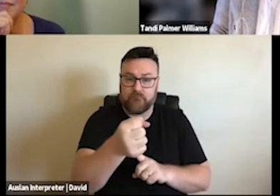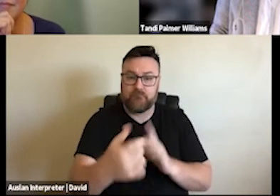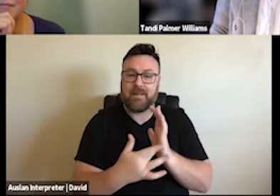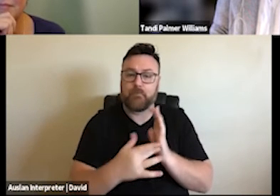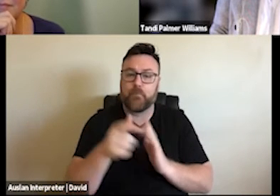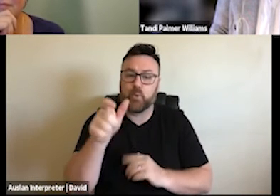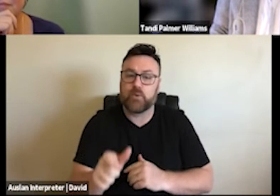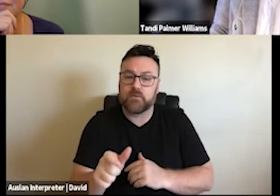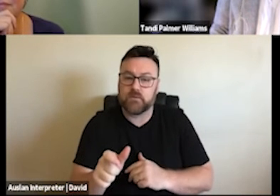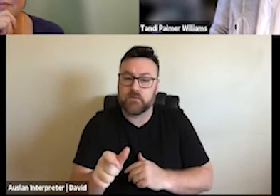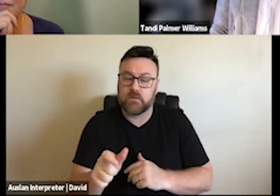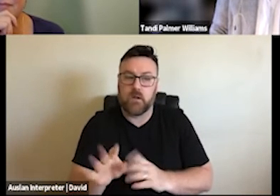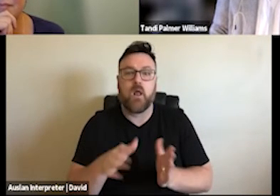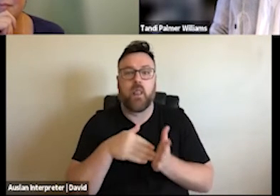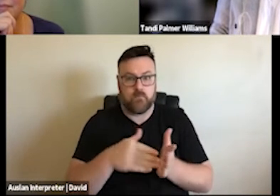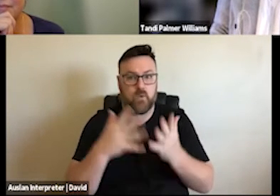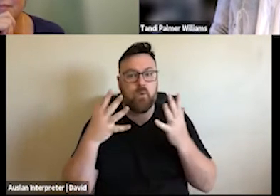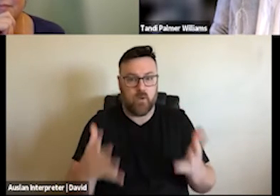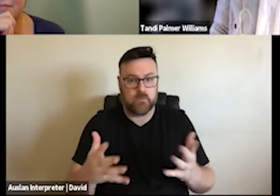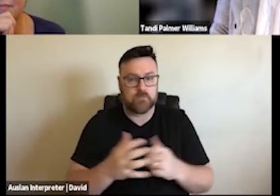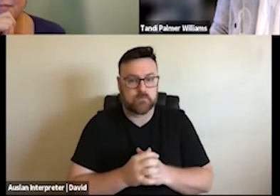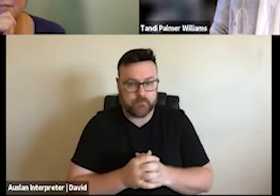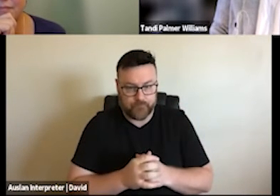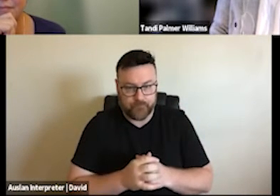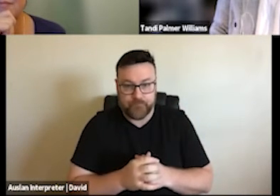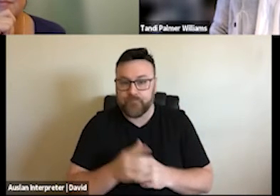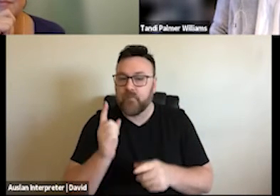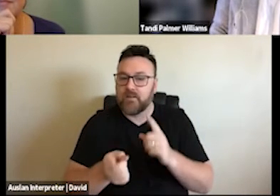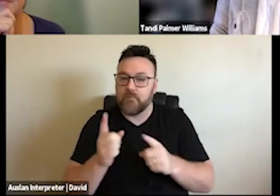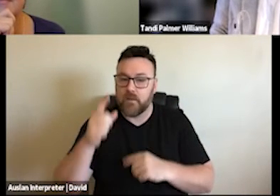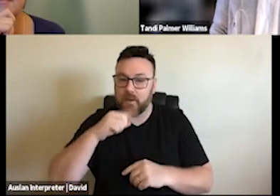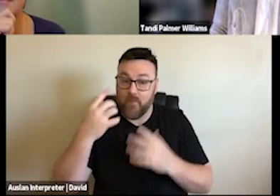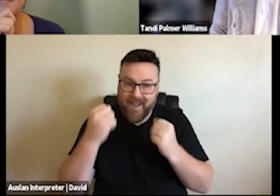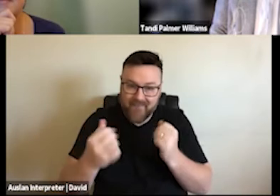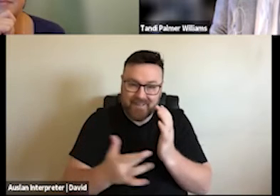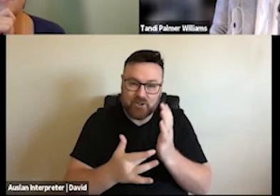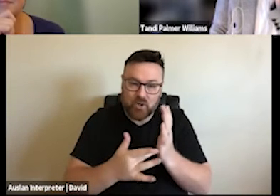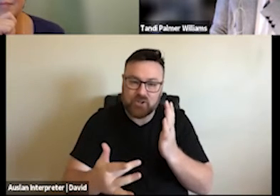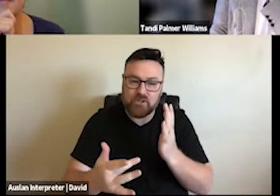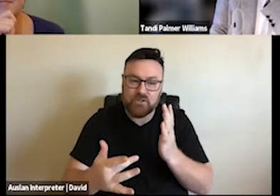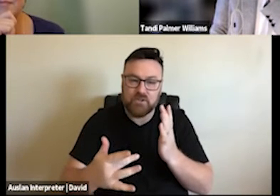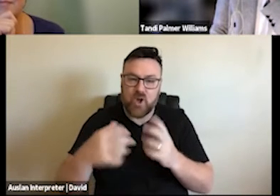It can help because I know sometimes people have a technology problem it means they are more hesitant to try again next time.